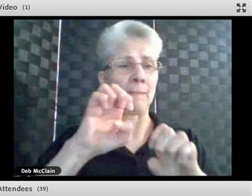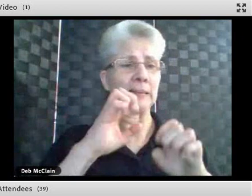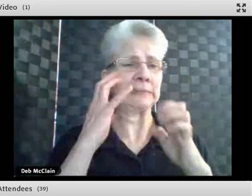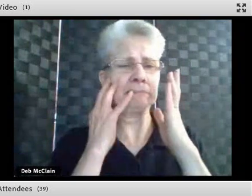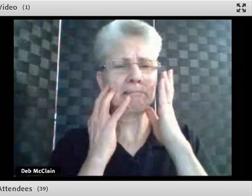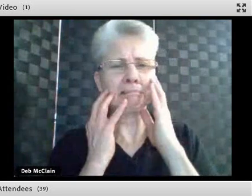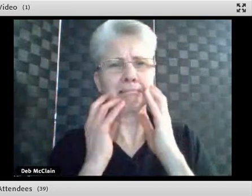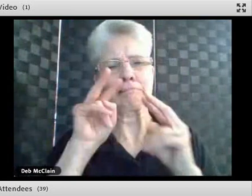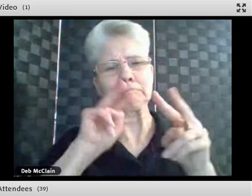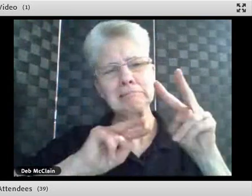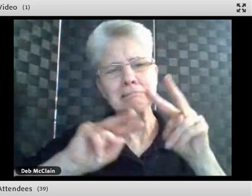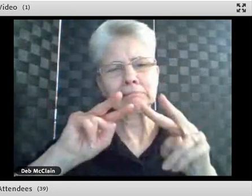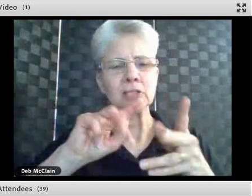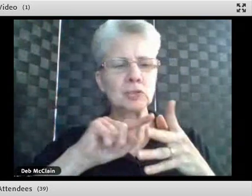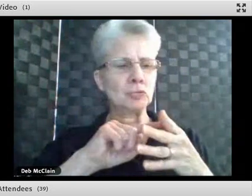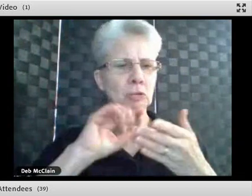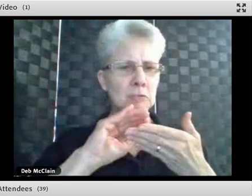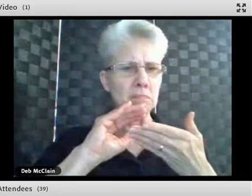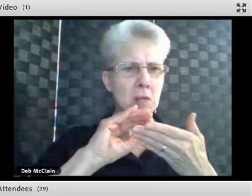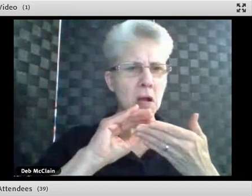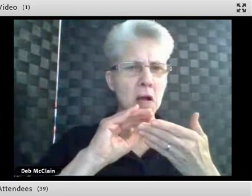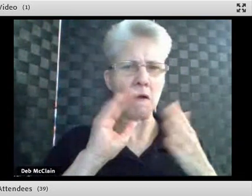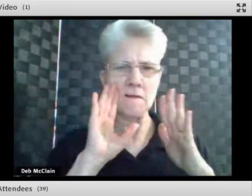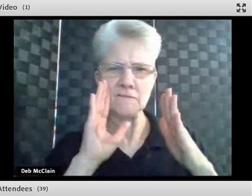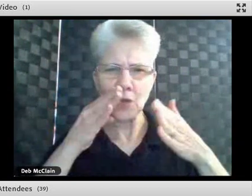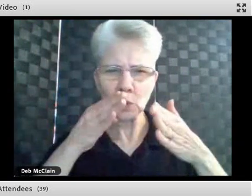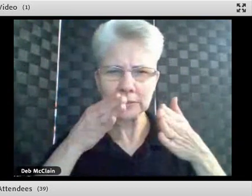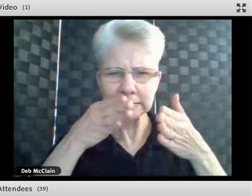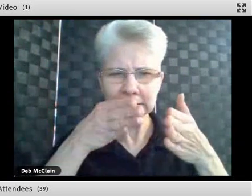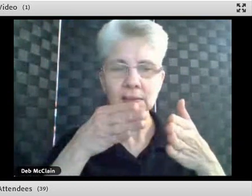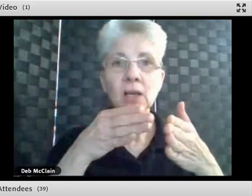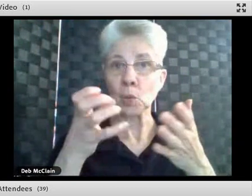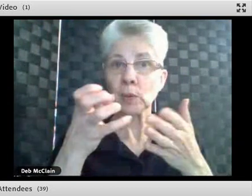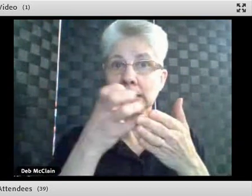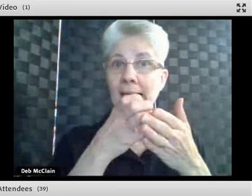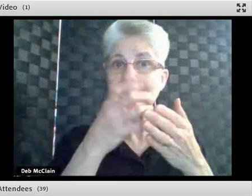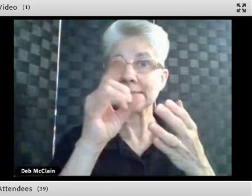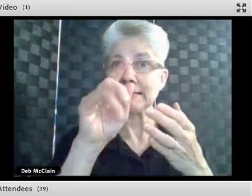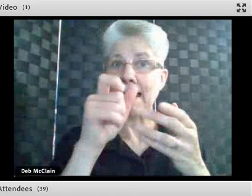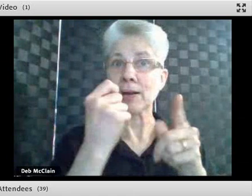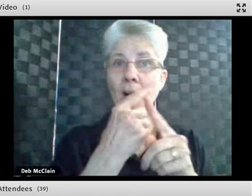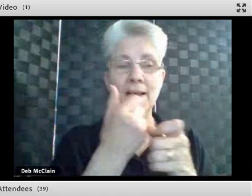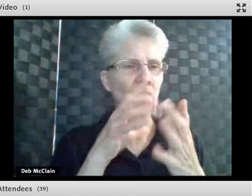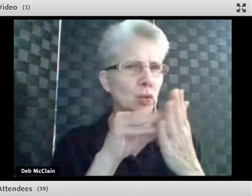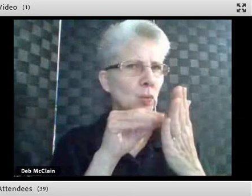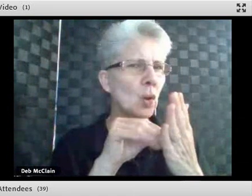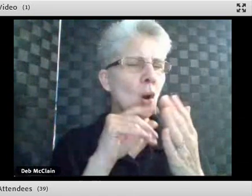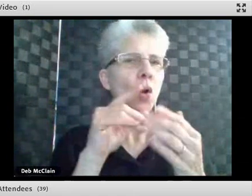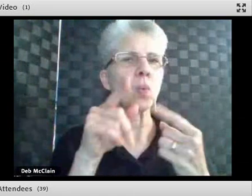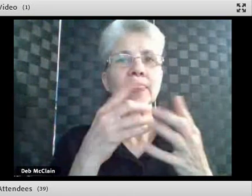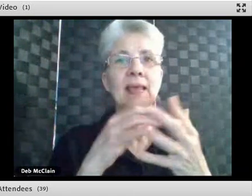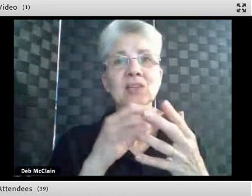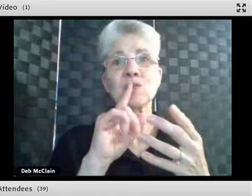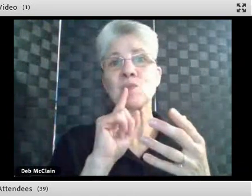and starting small and being focused, you're collecting data, right? Everything that you learn, even when things go really wrong,